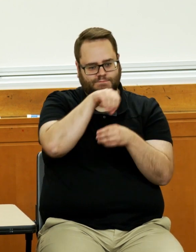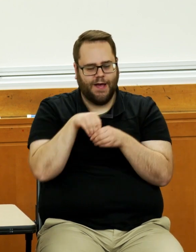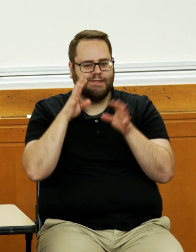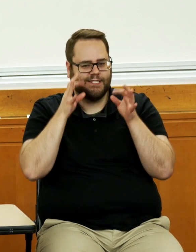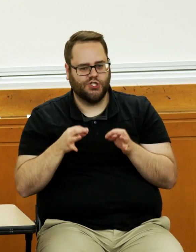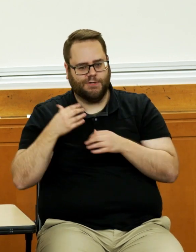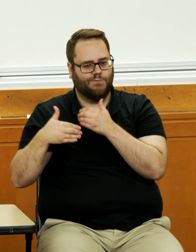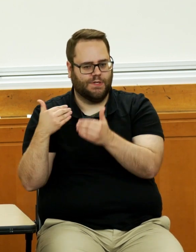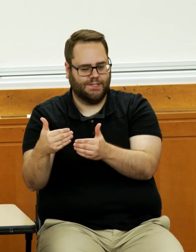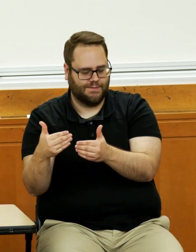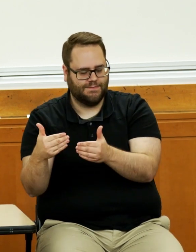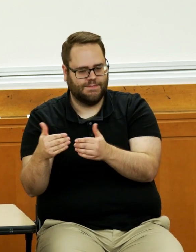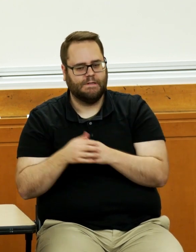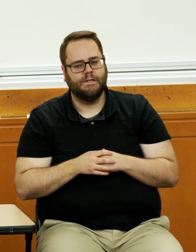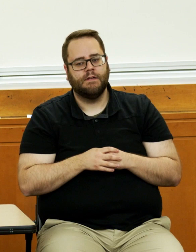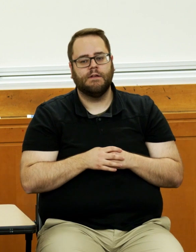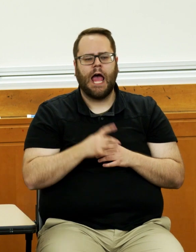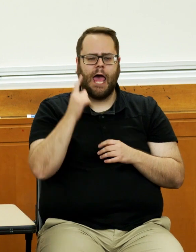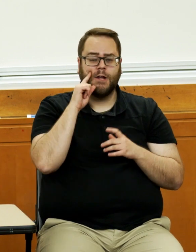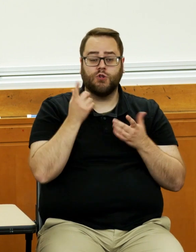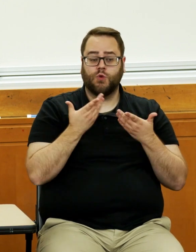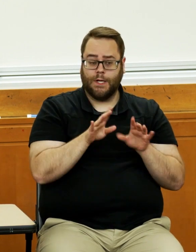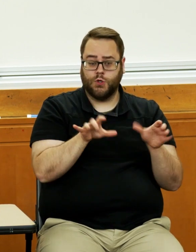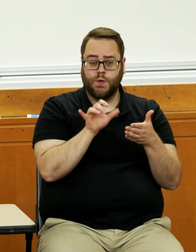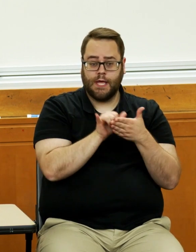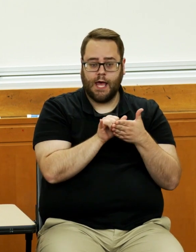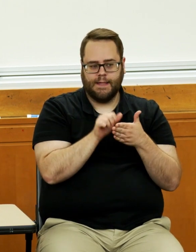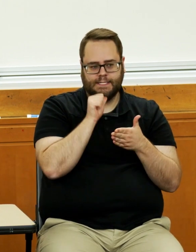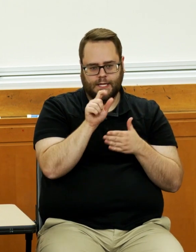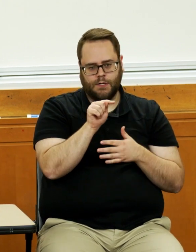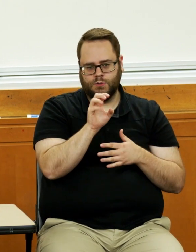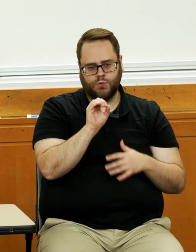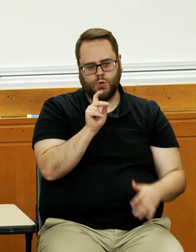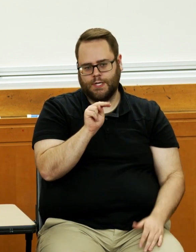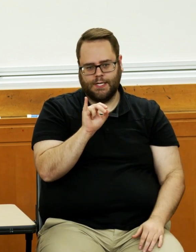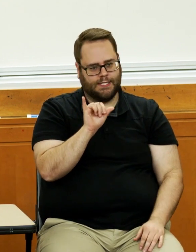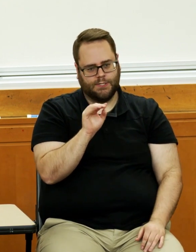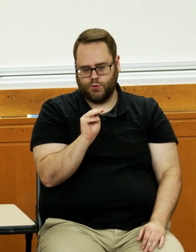right? I think there's a way to do that that is not tokenization though. And I think that that